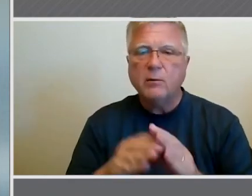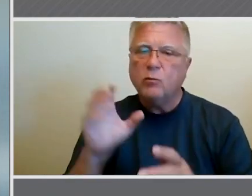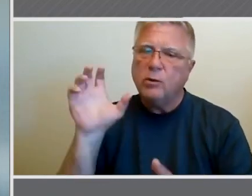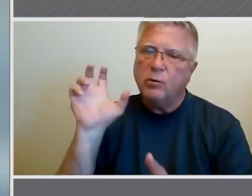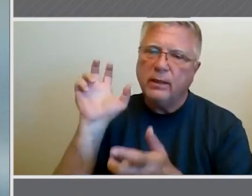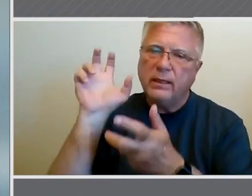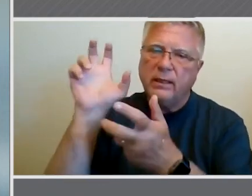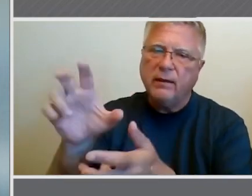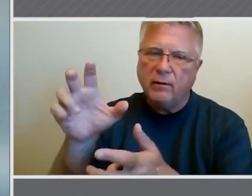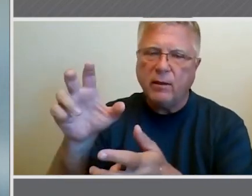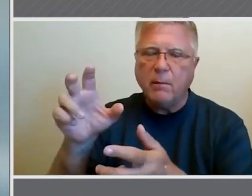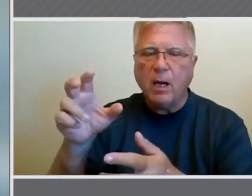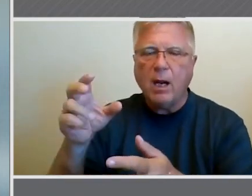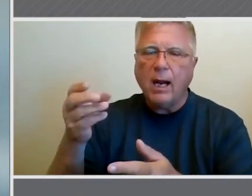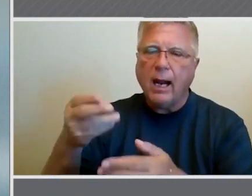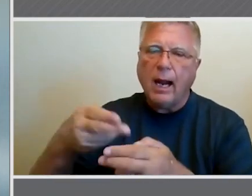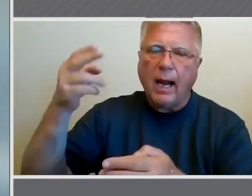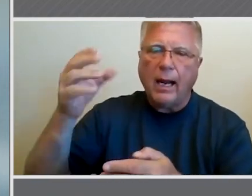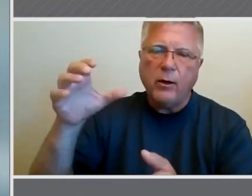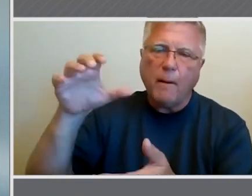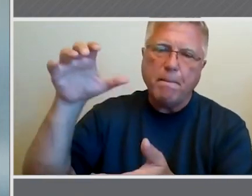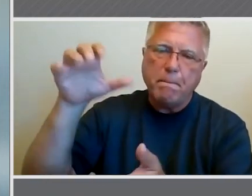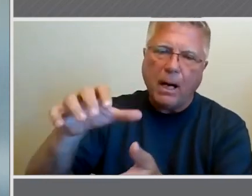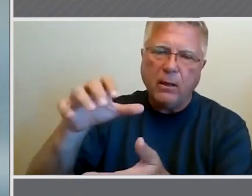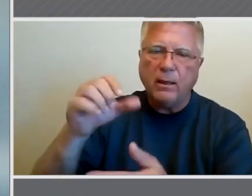amount of gap funding for units.